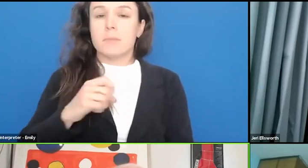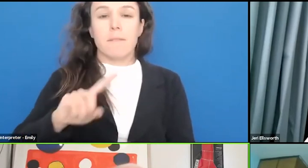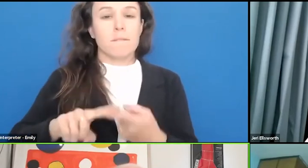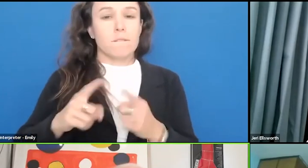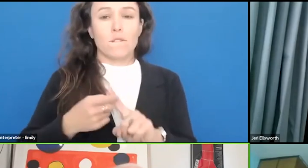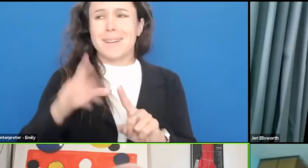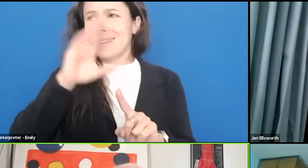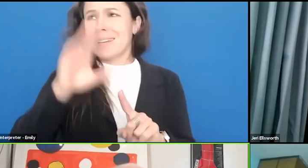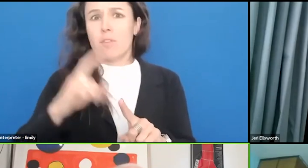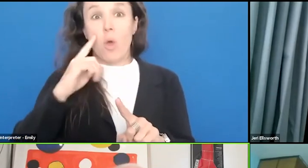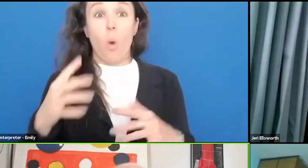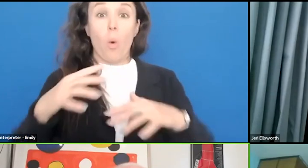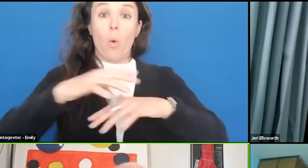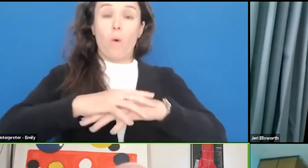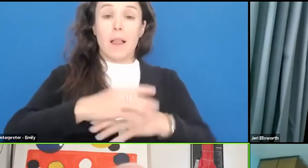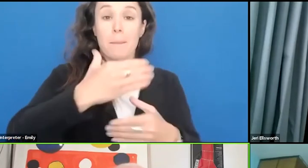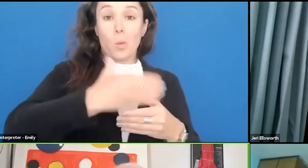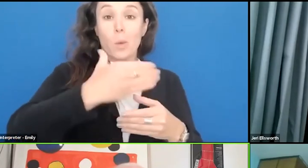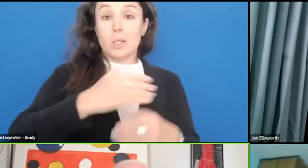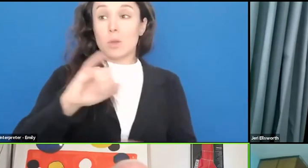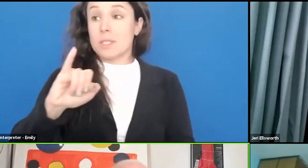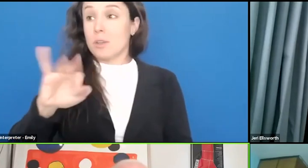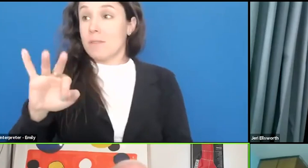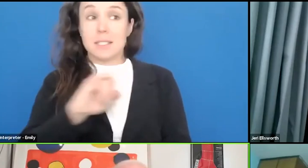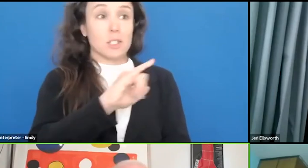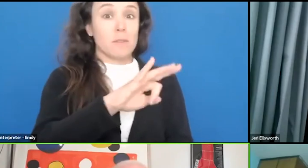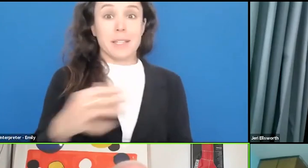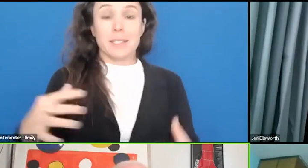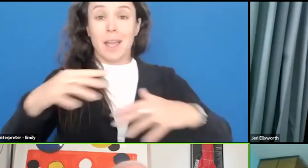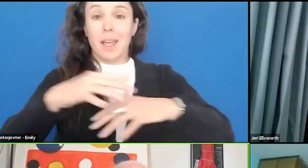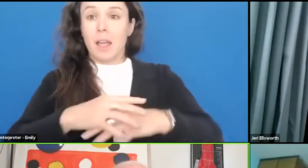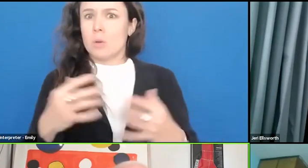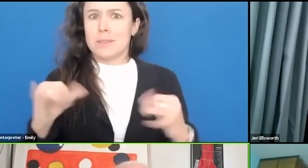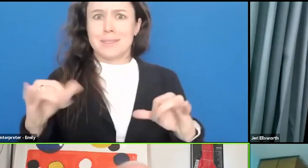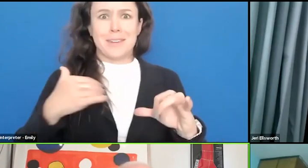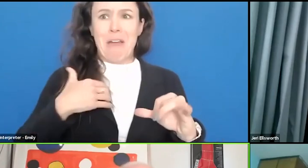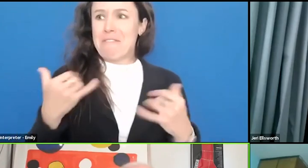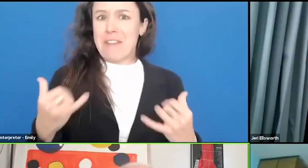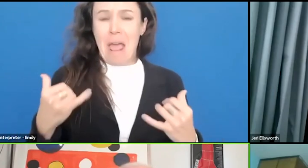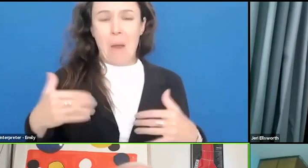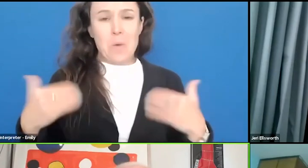Windows interfaces would be this thing that we still have with us, or the concept of folders,